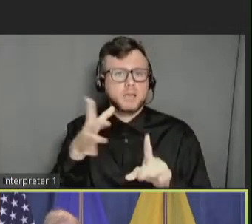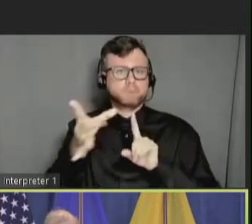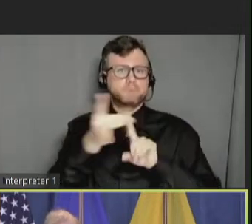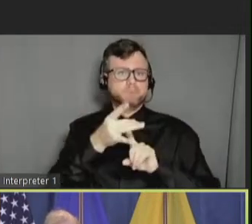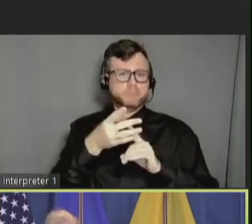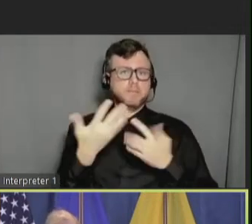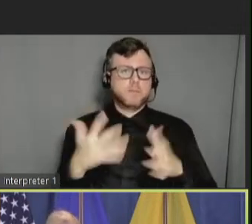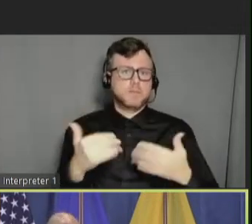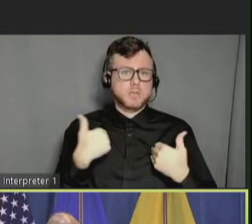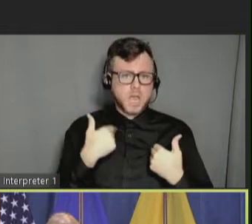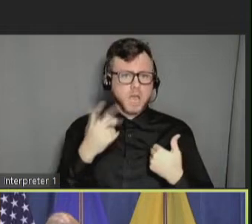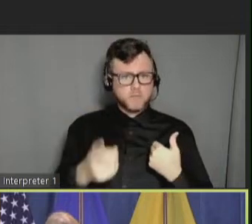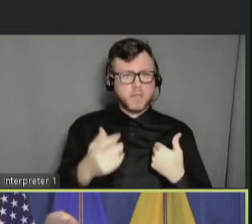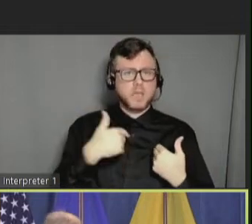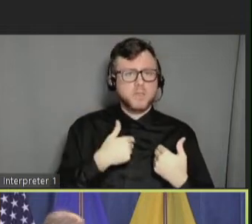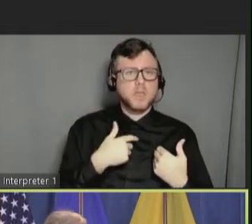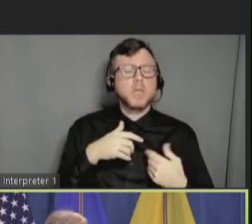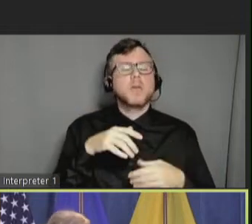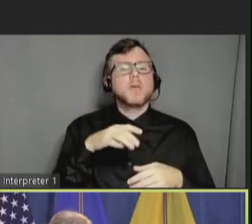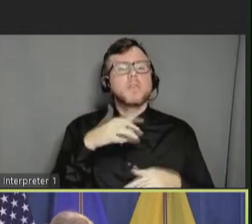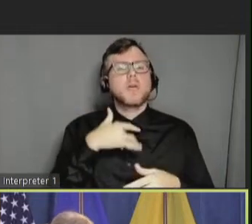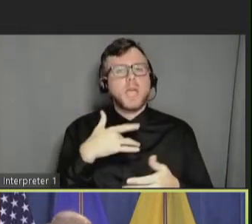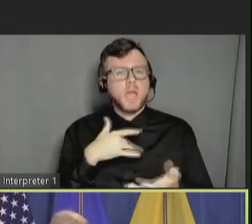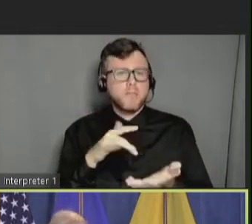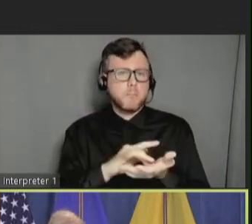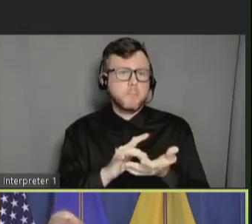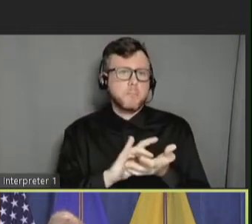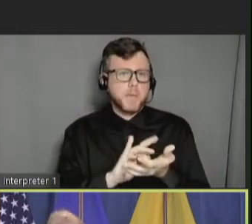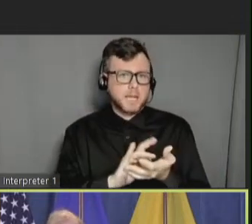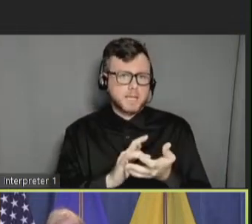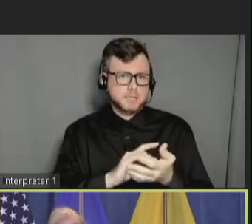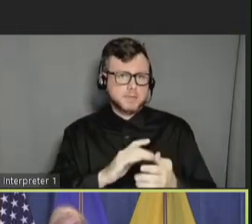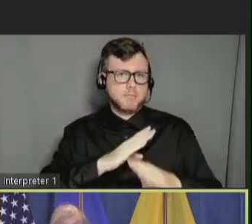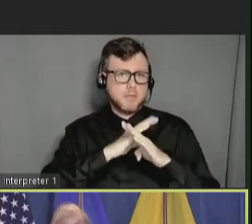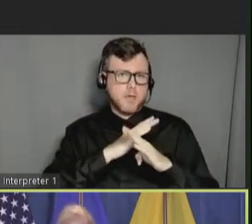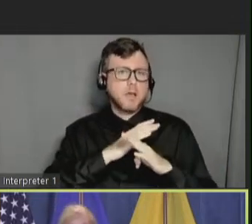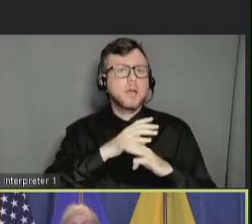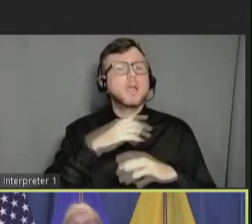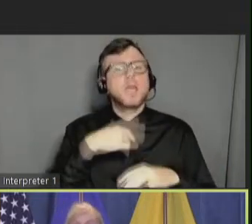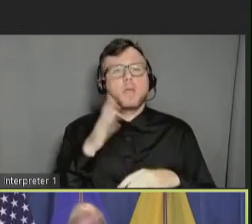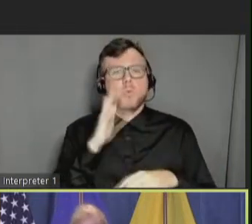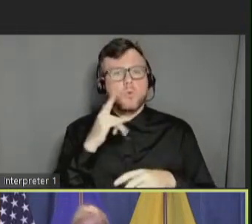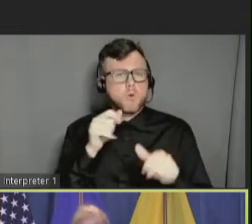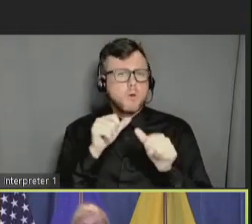using a prime only, as well as a prime boost. And we obviously will follow the usual safety